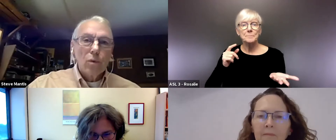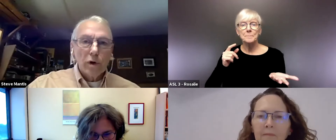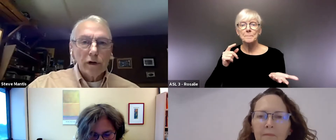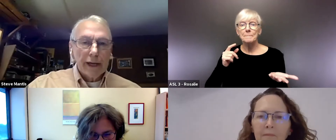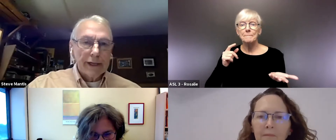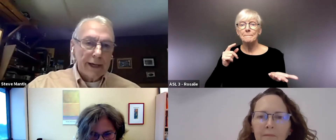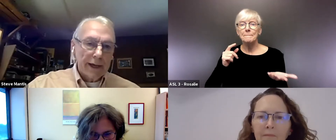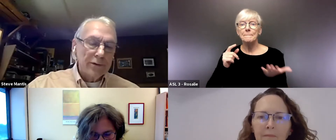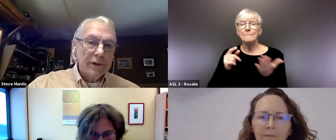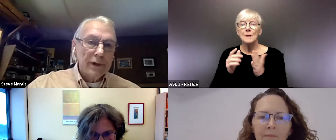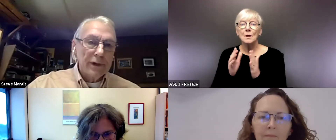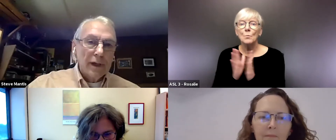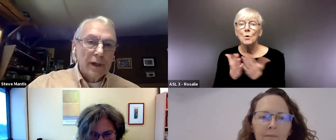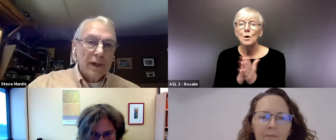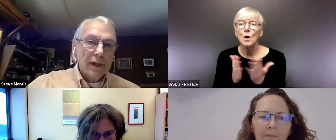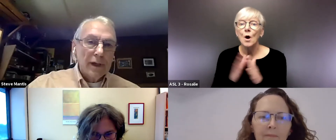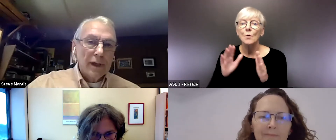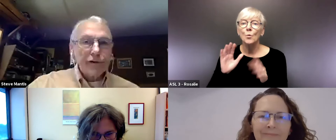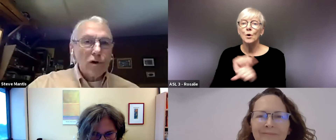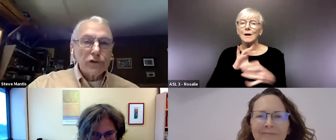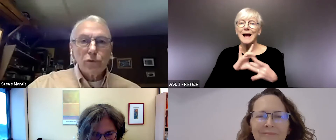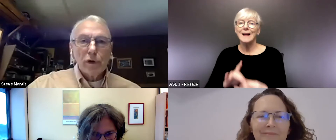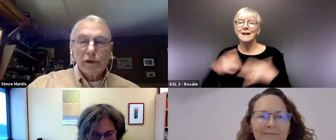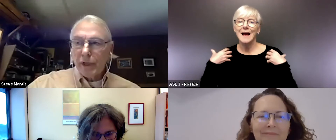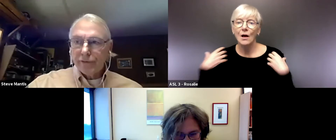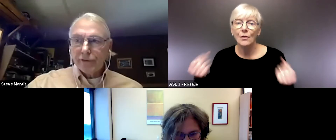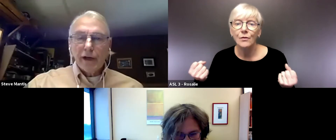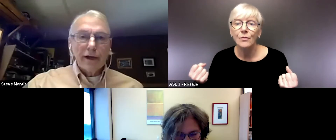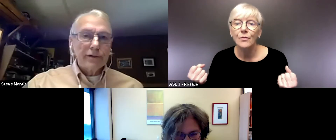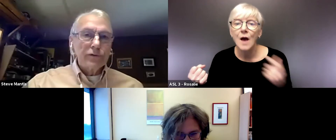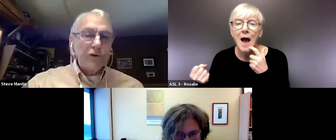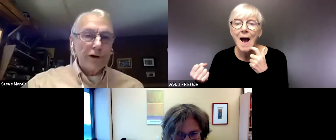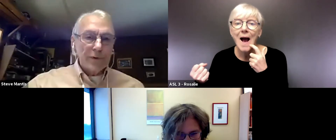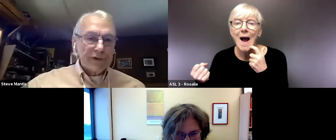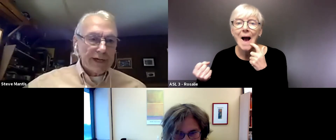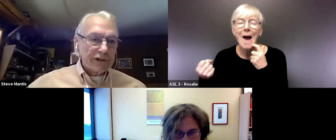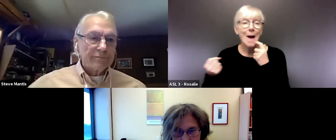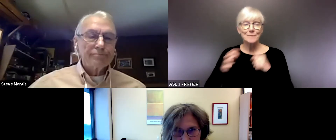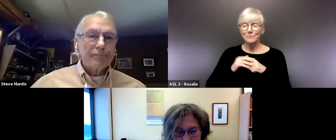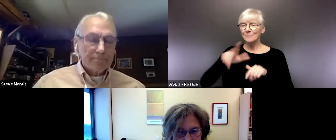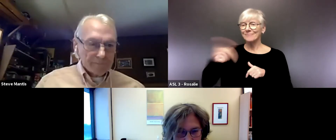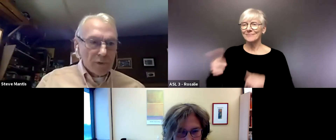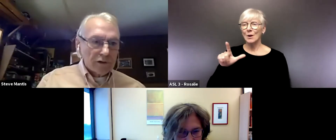work and health. All right. I'd like to turn it over to Louise to start her presentation. Welcome.